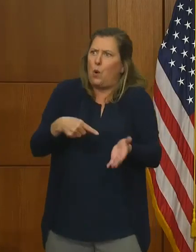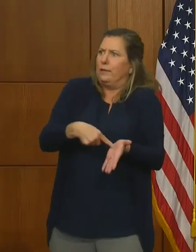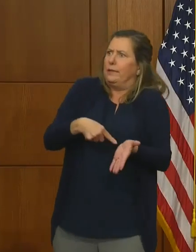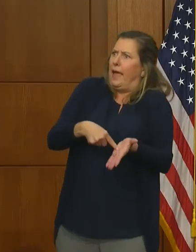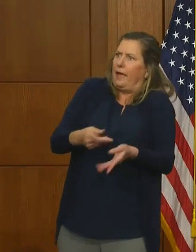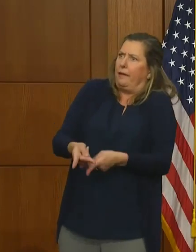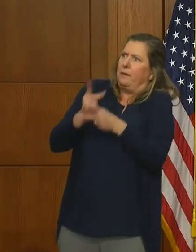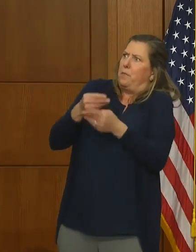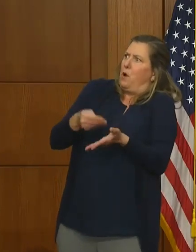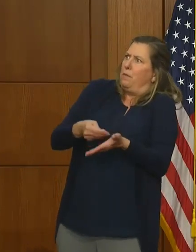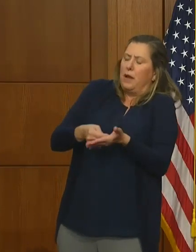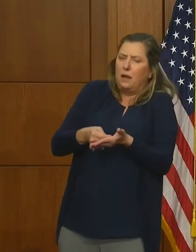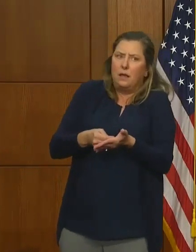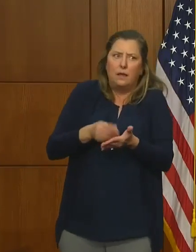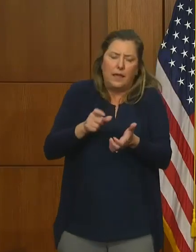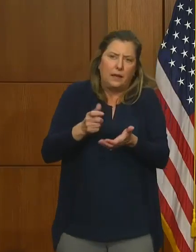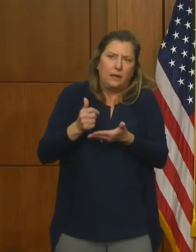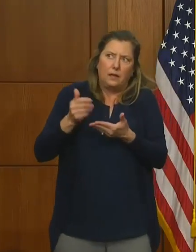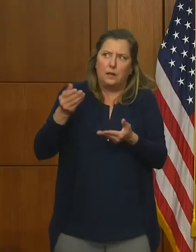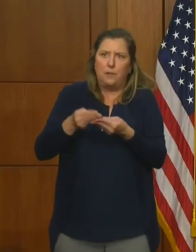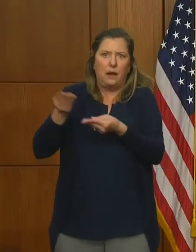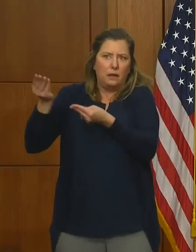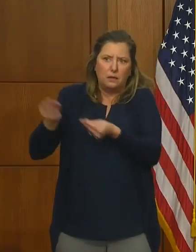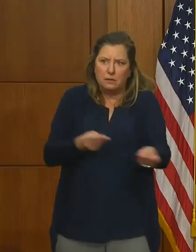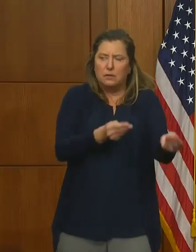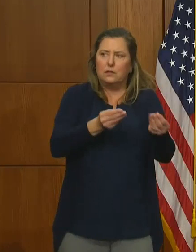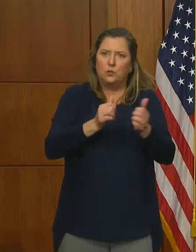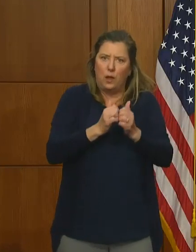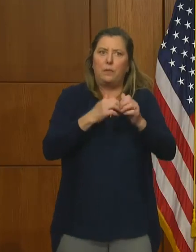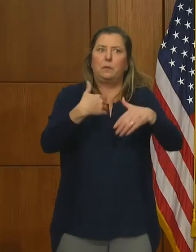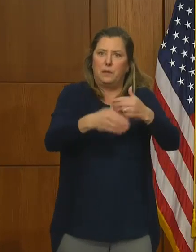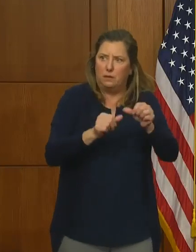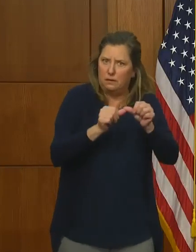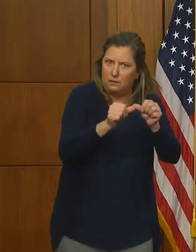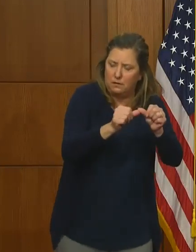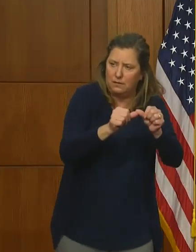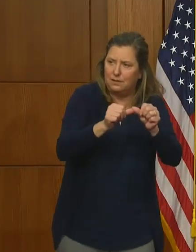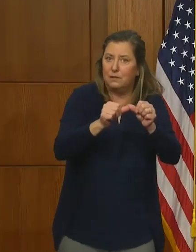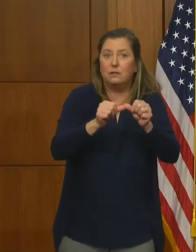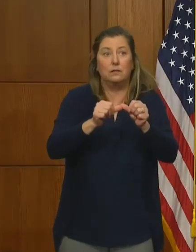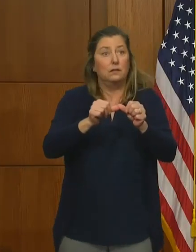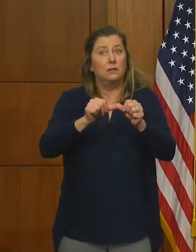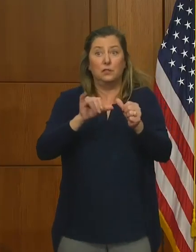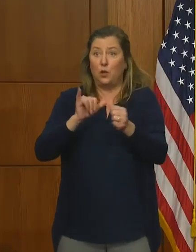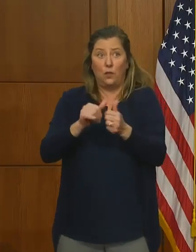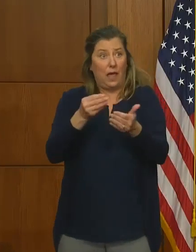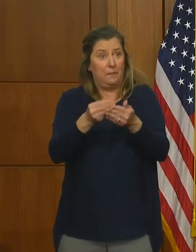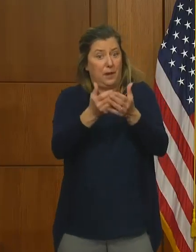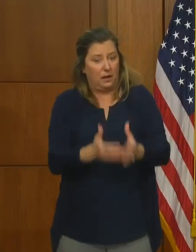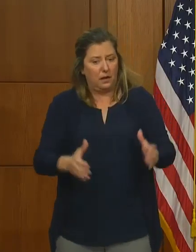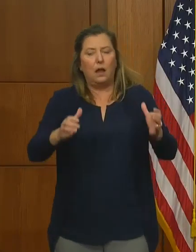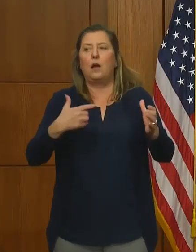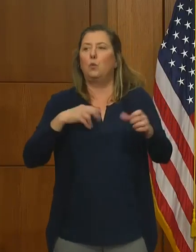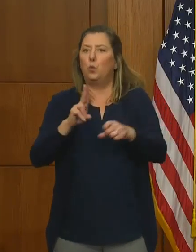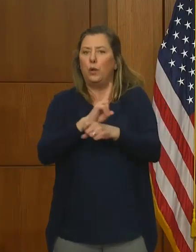THESE BUSINESSES DON'T NEED TO TAKE ON MORE DEBT. THEY NEED WORKING CAPITAL RIGHT NOW TO GET THEM THROUGH THIS THIS